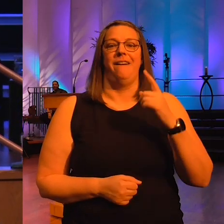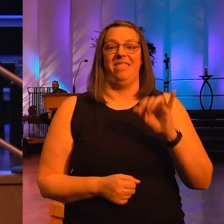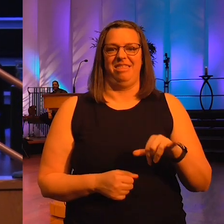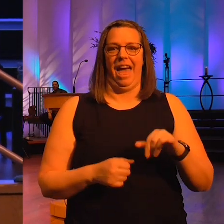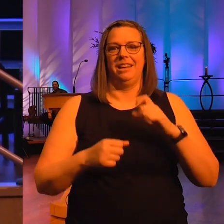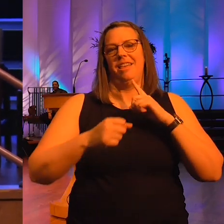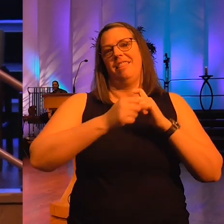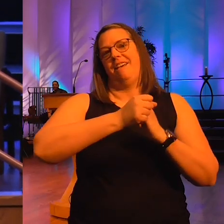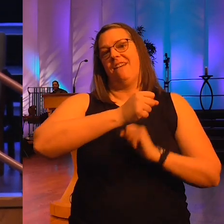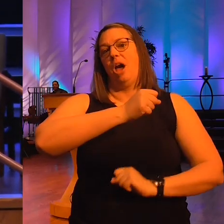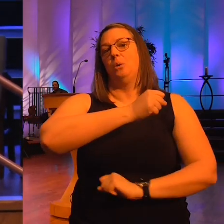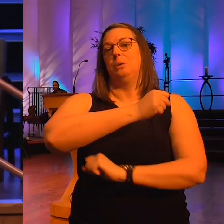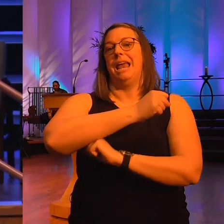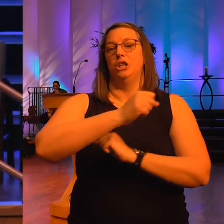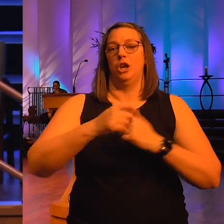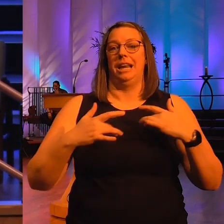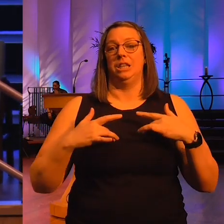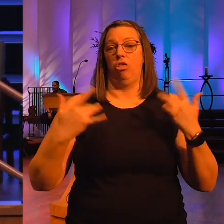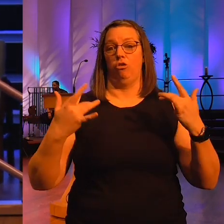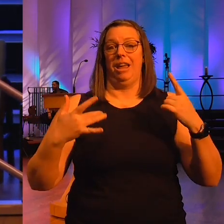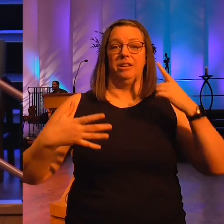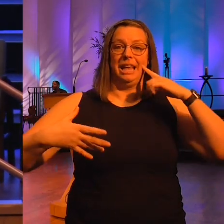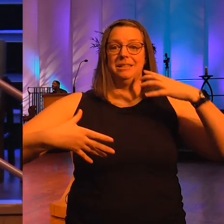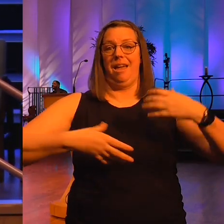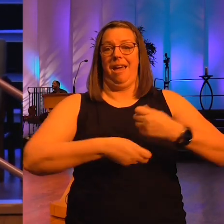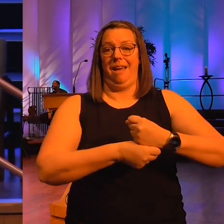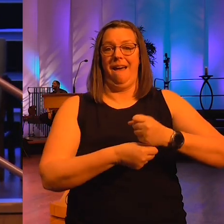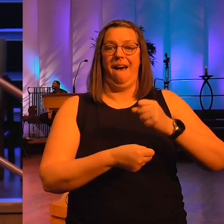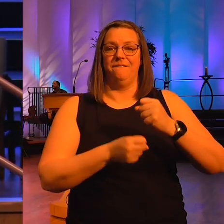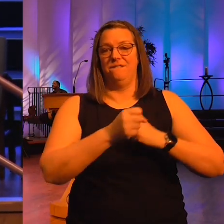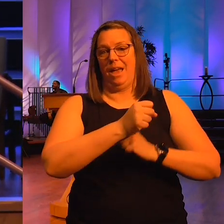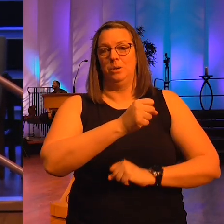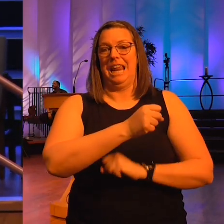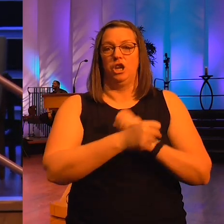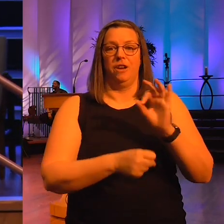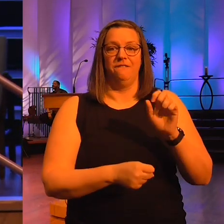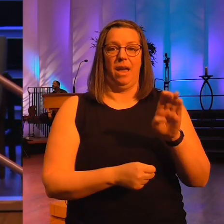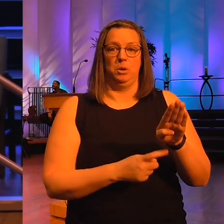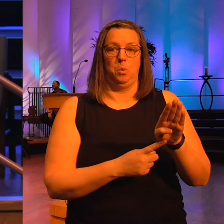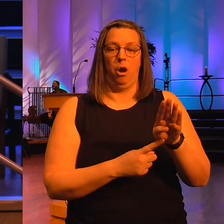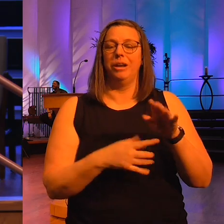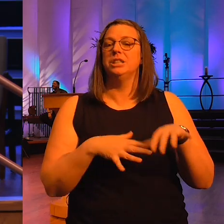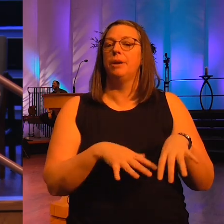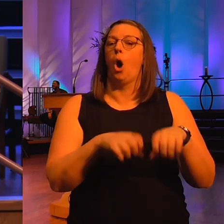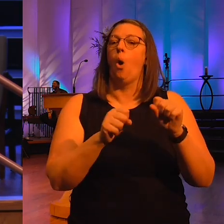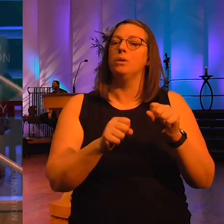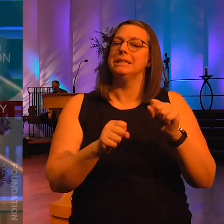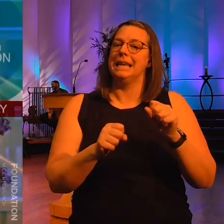the culmination event Foundation February to be hosting an Aging Wisely and well Workshop in the